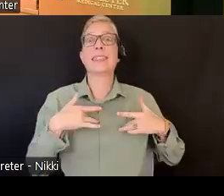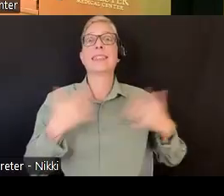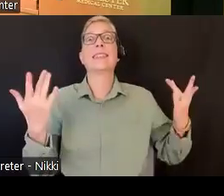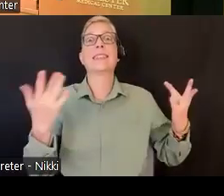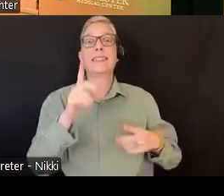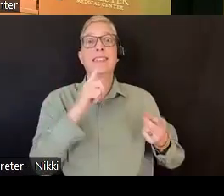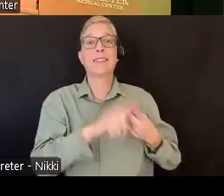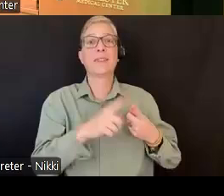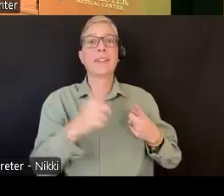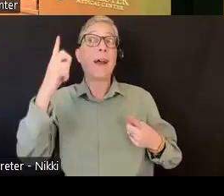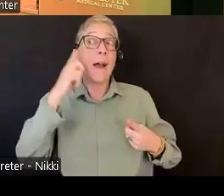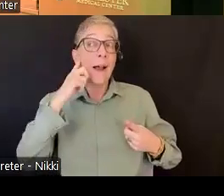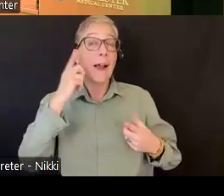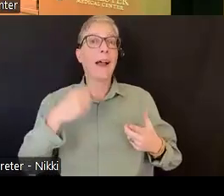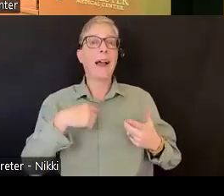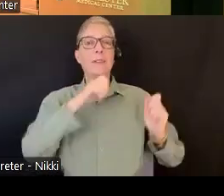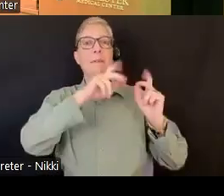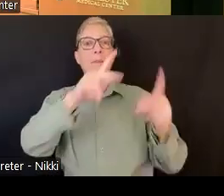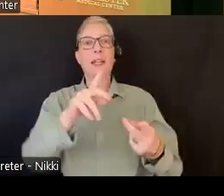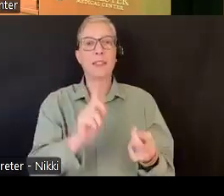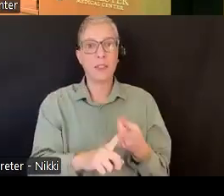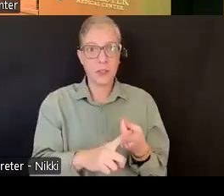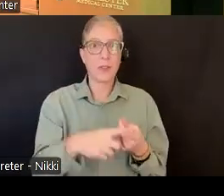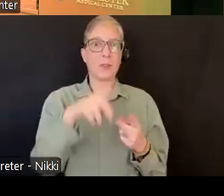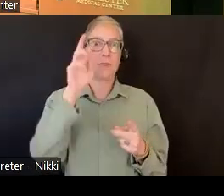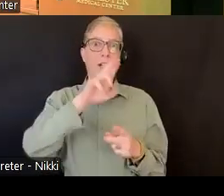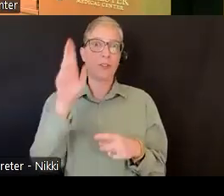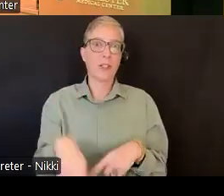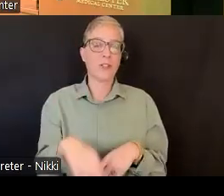both were telling me and Dr. Lee and telling me all the people I needed to meet when I was here